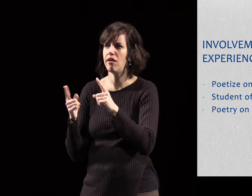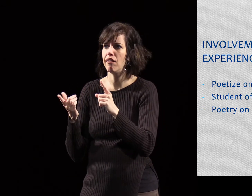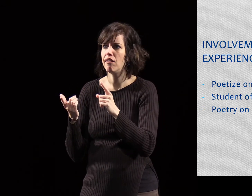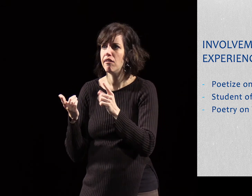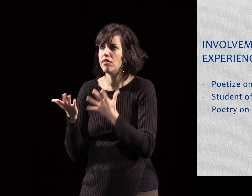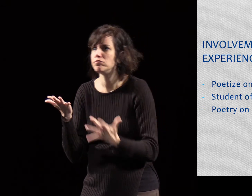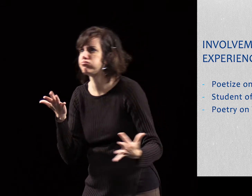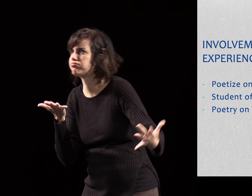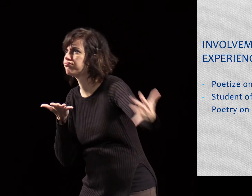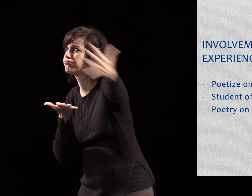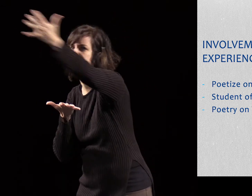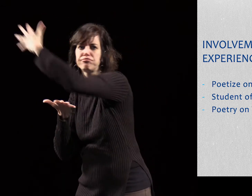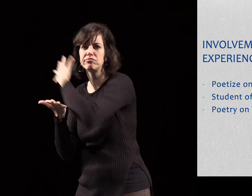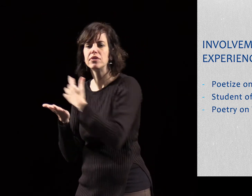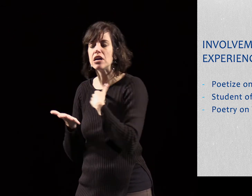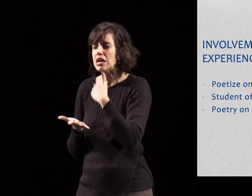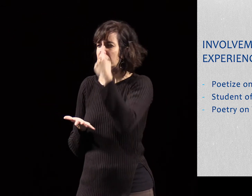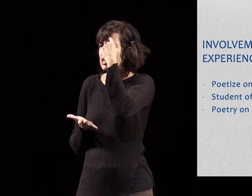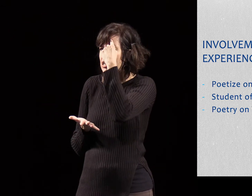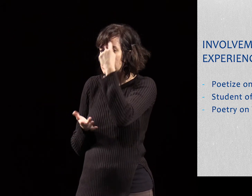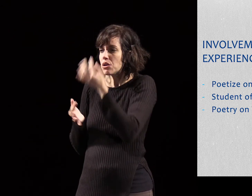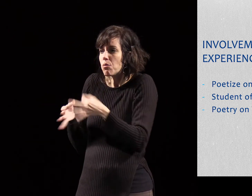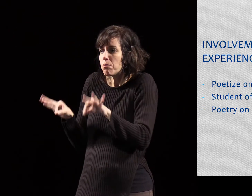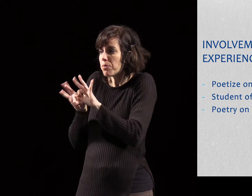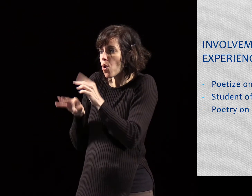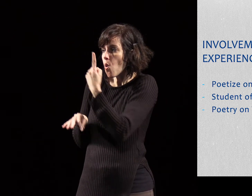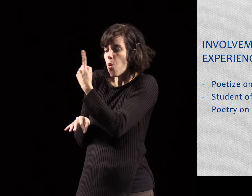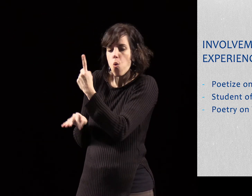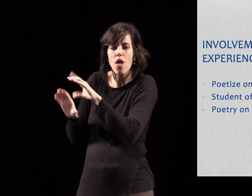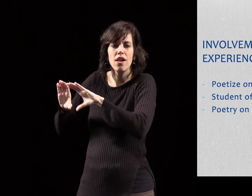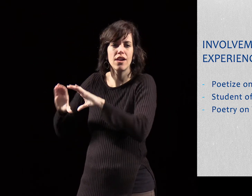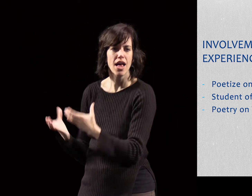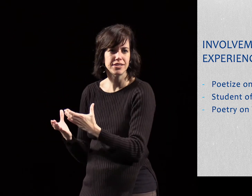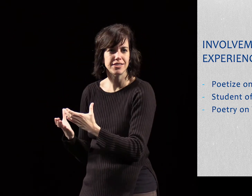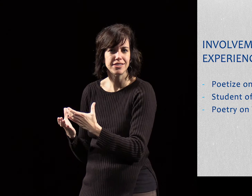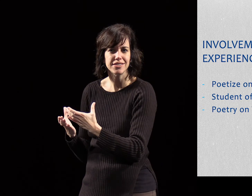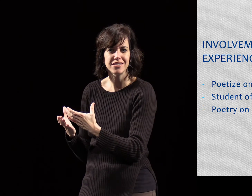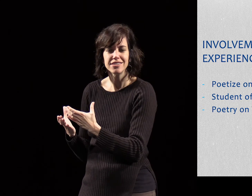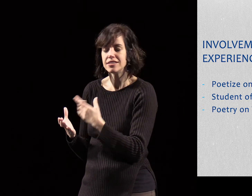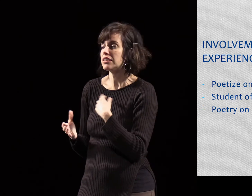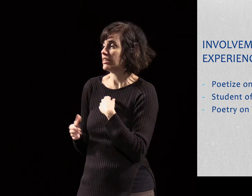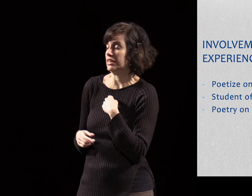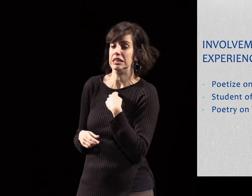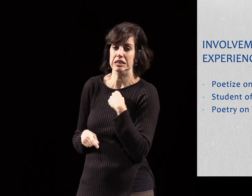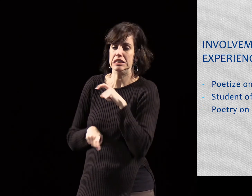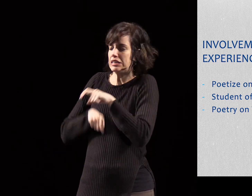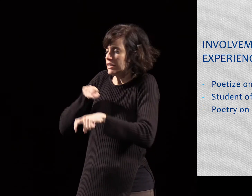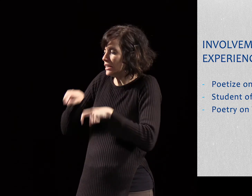so I couldn't gather works from all students, but I decided to pick one class.